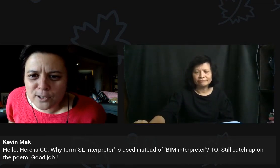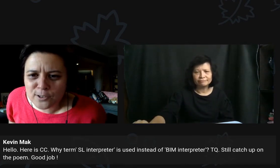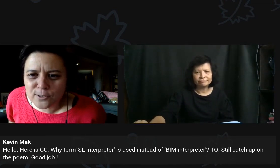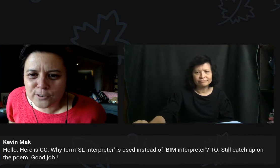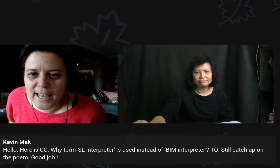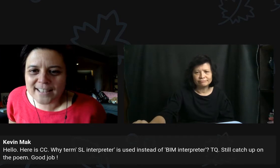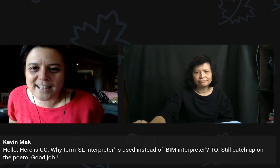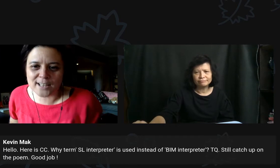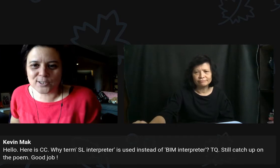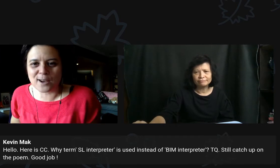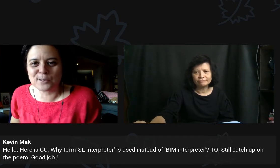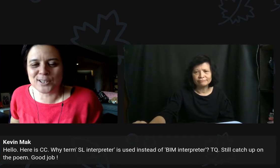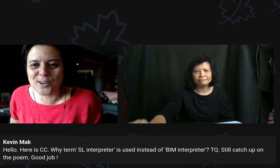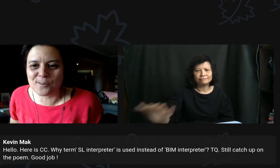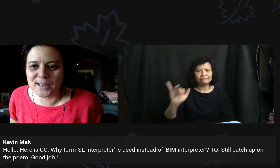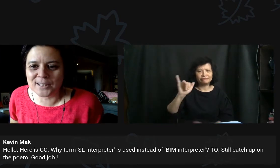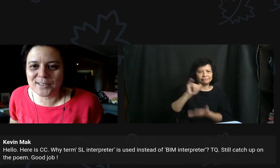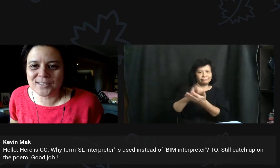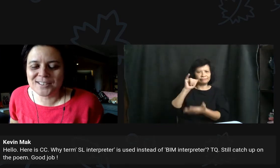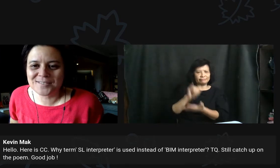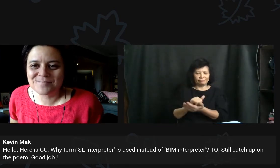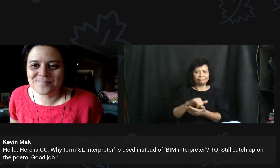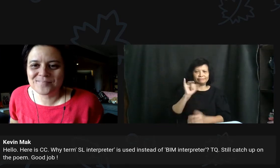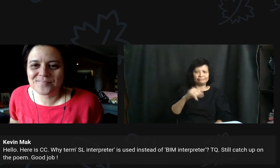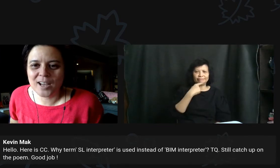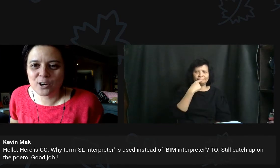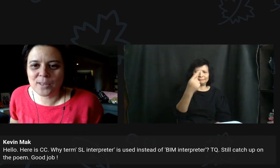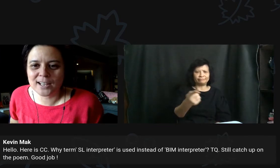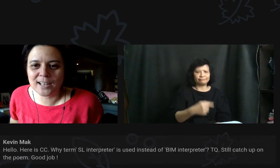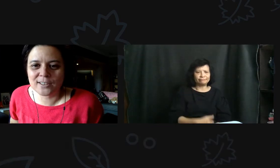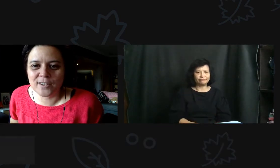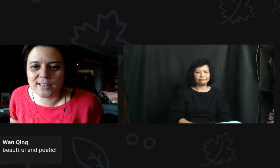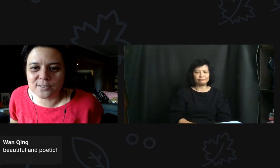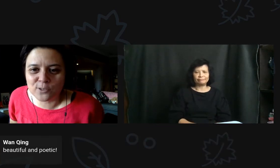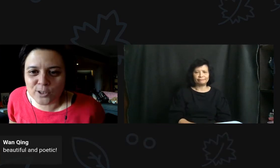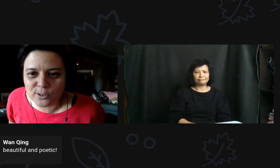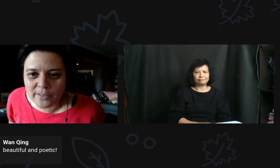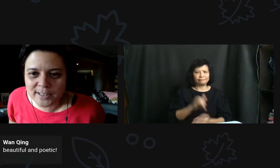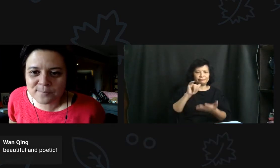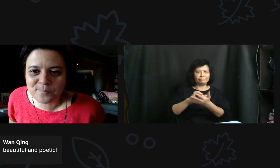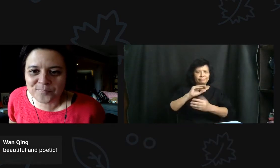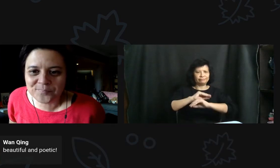Hello, yes, that was the comment. I hope that clarify it for you, Kevin.